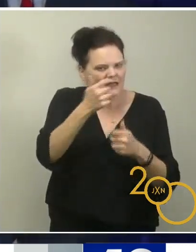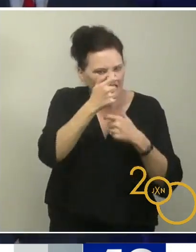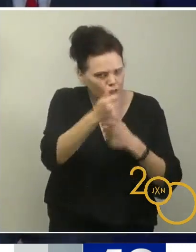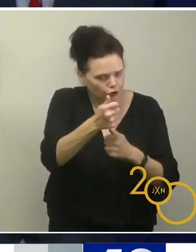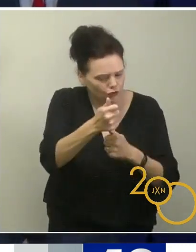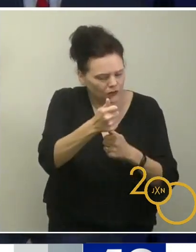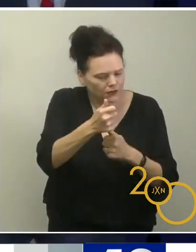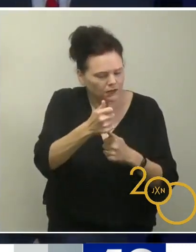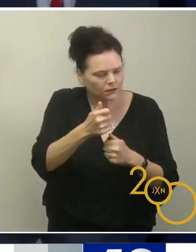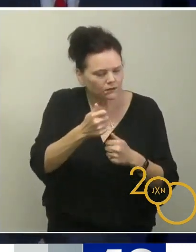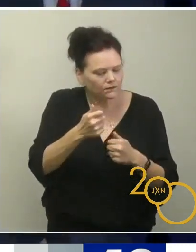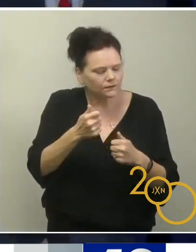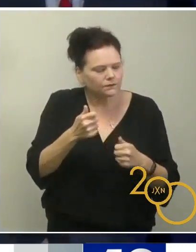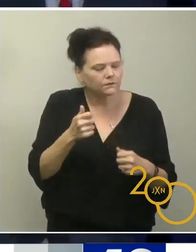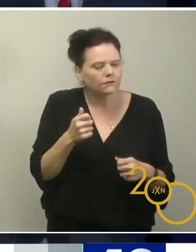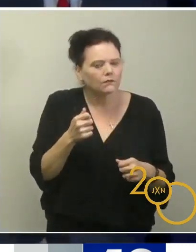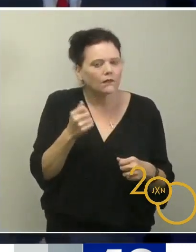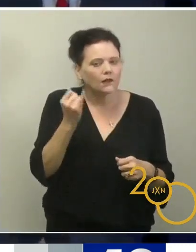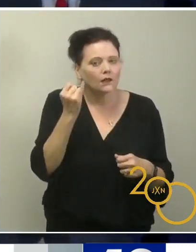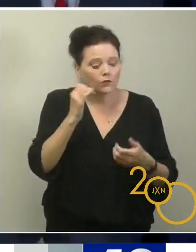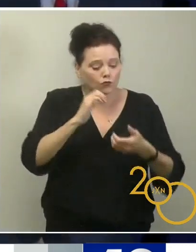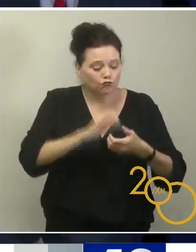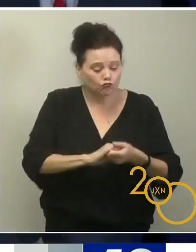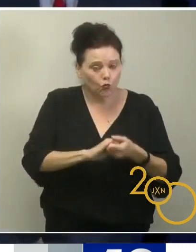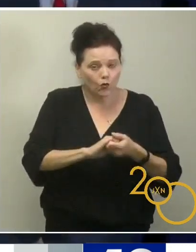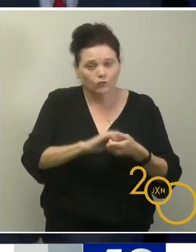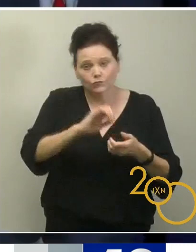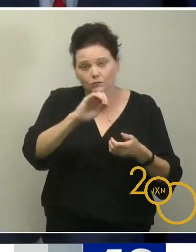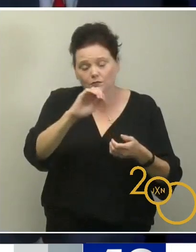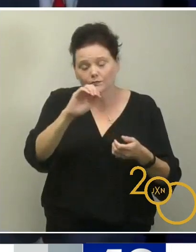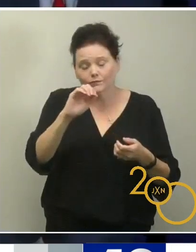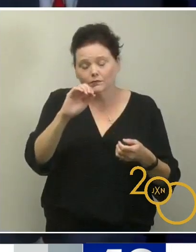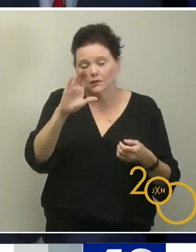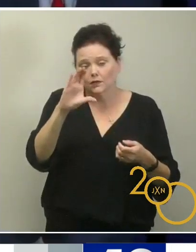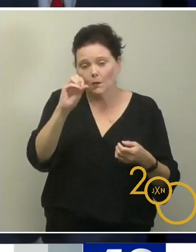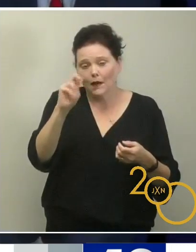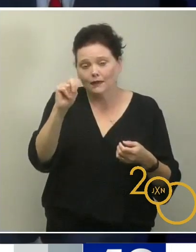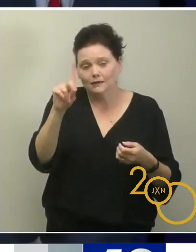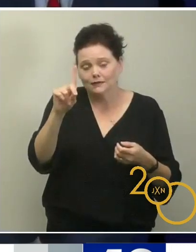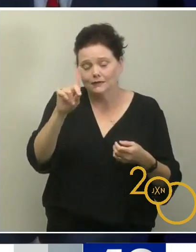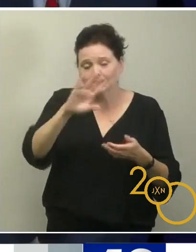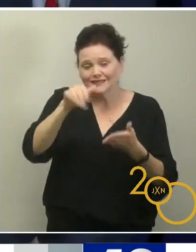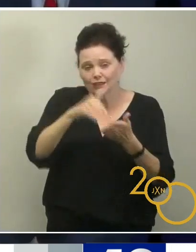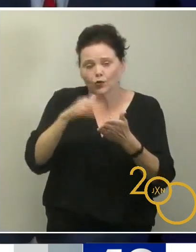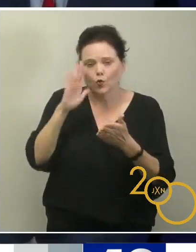RESPECT TO THIS. I BELIEVE THAT IT IS IN